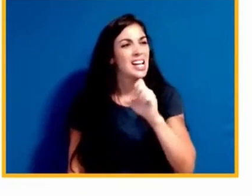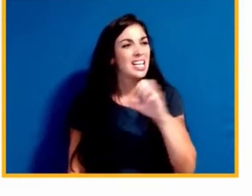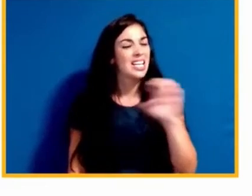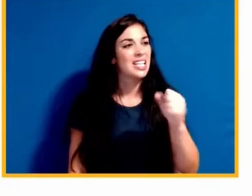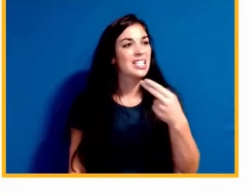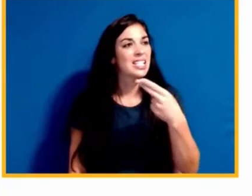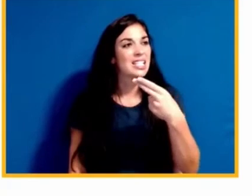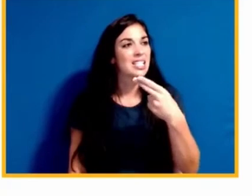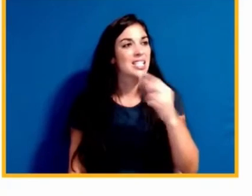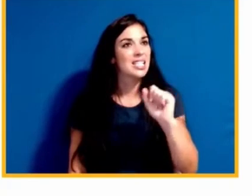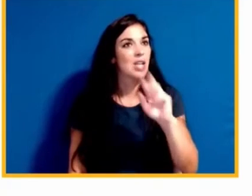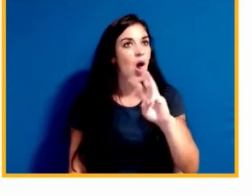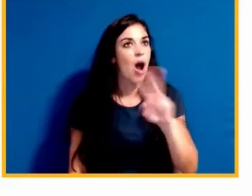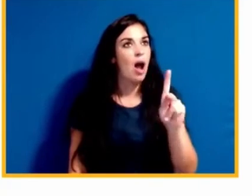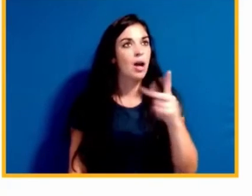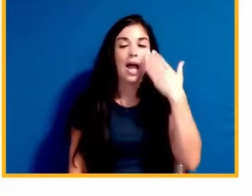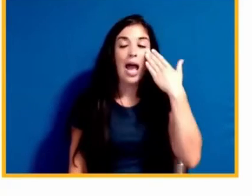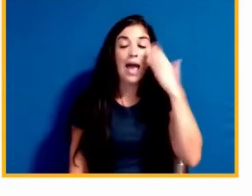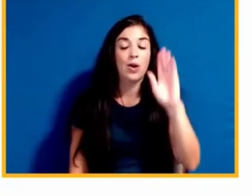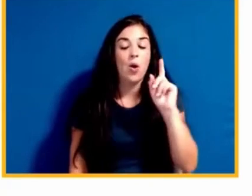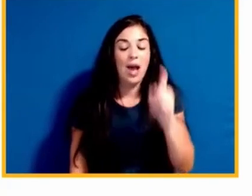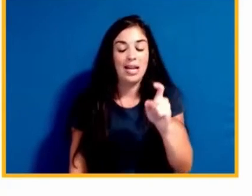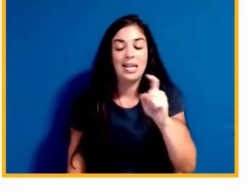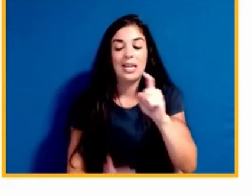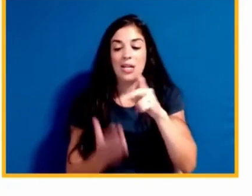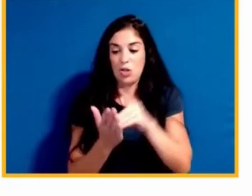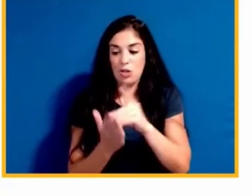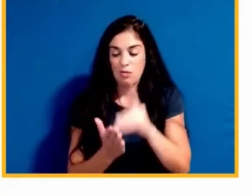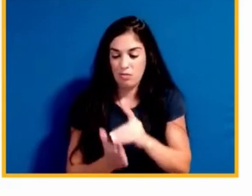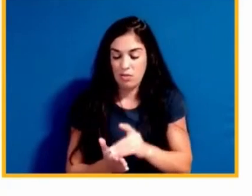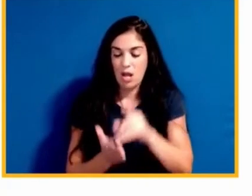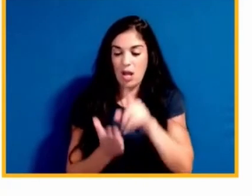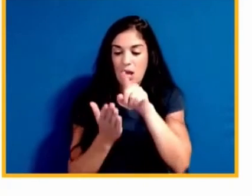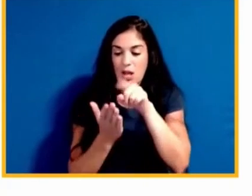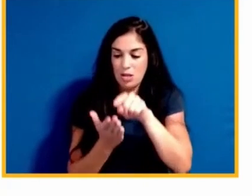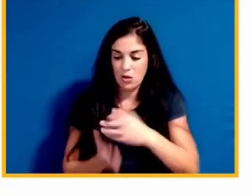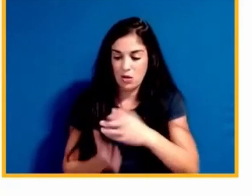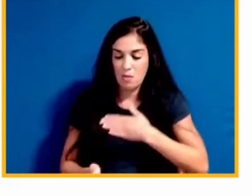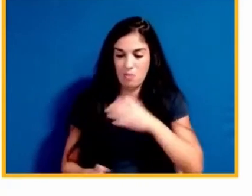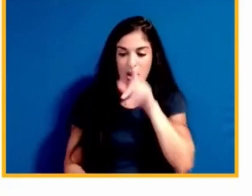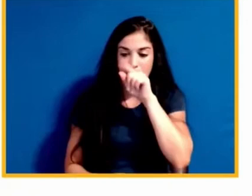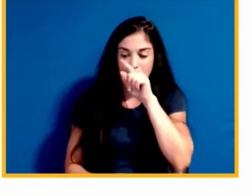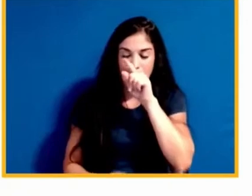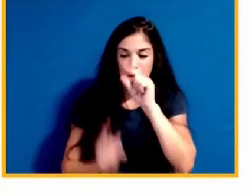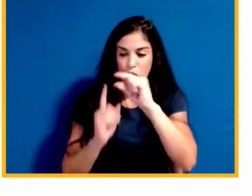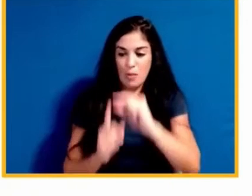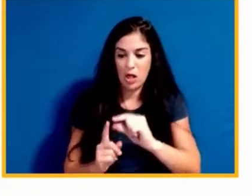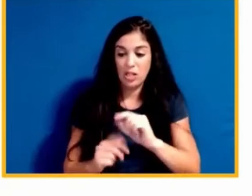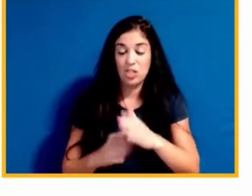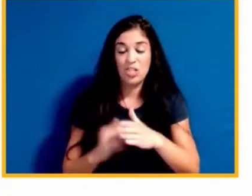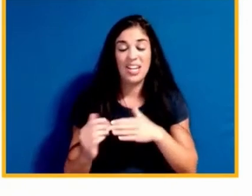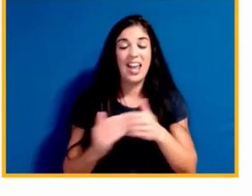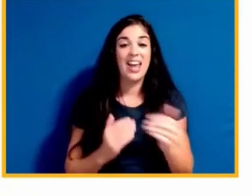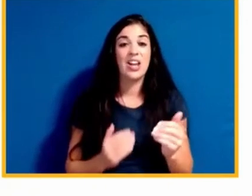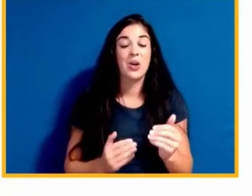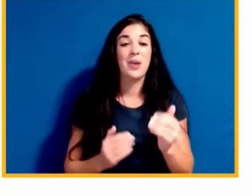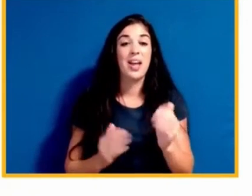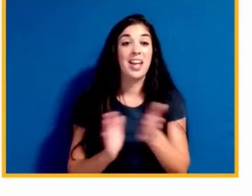I might be confusing my birbs. I gotta brush up on my birbology here. Yeah. All right, well again, give it up for